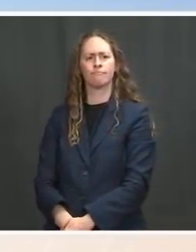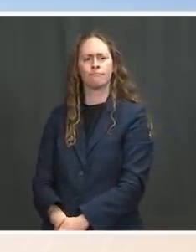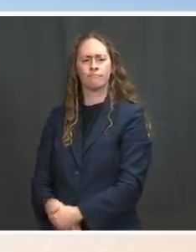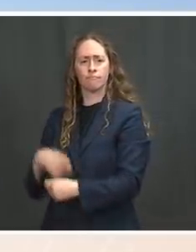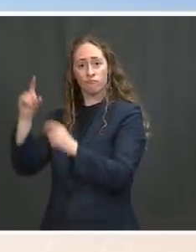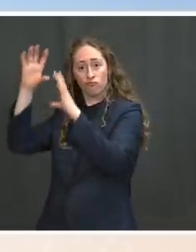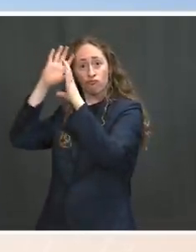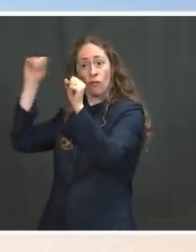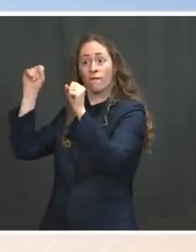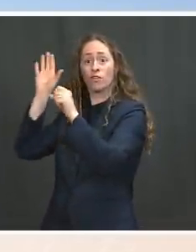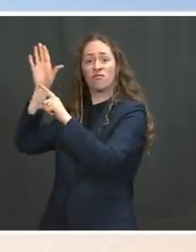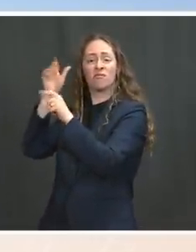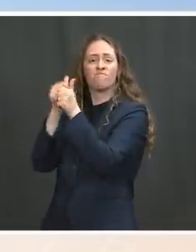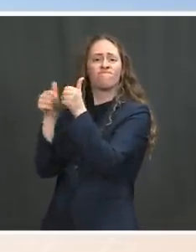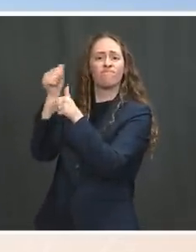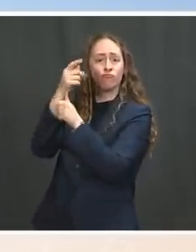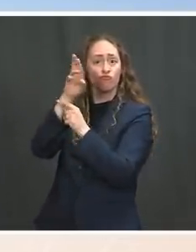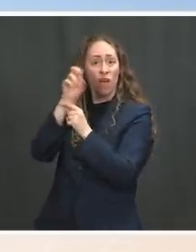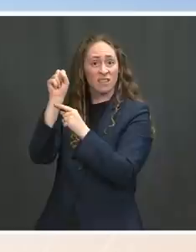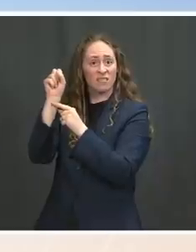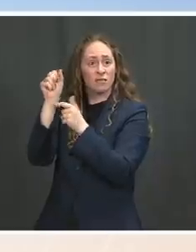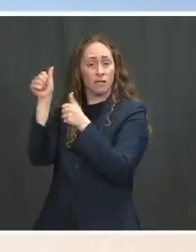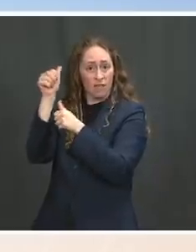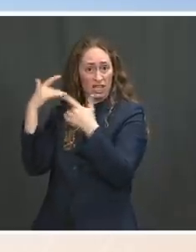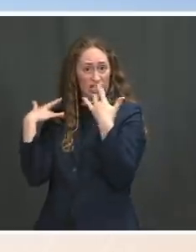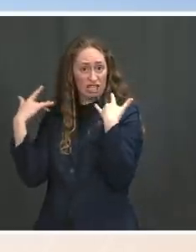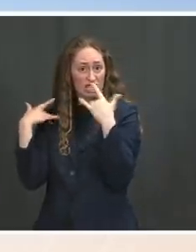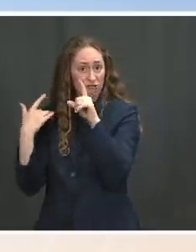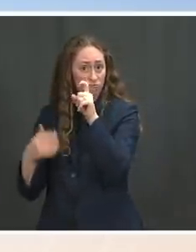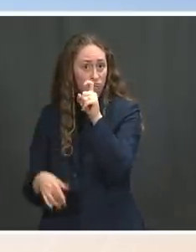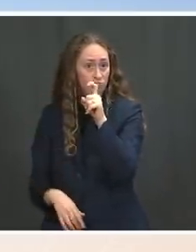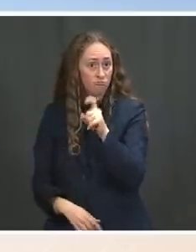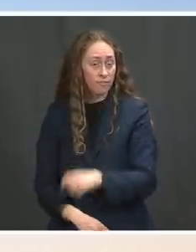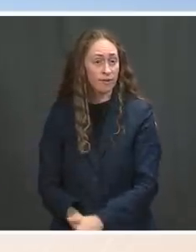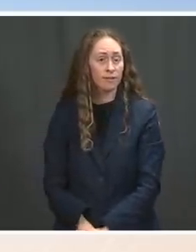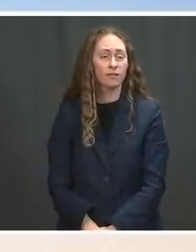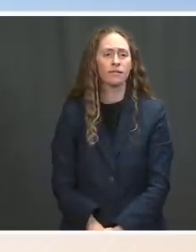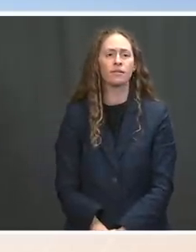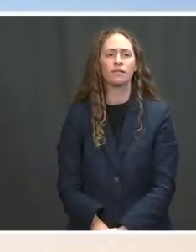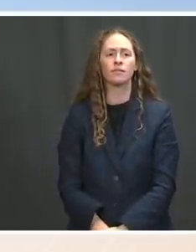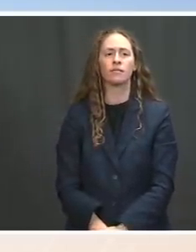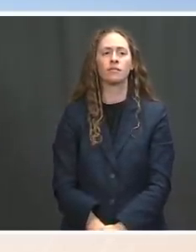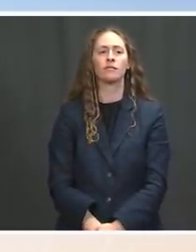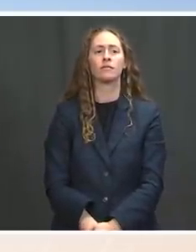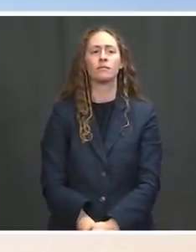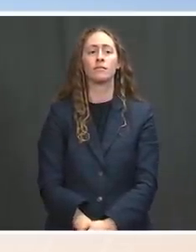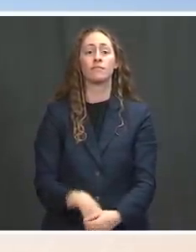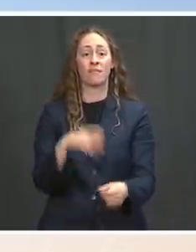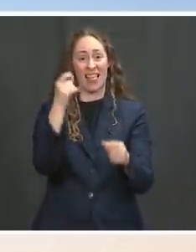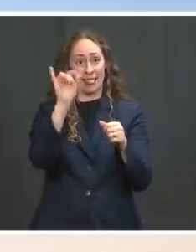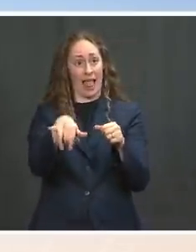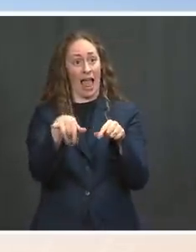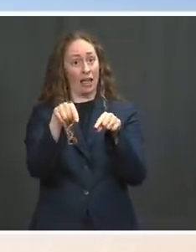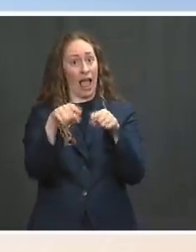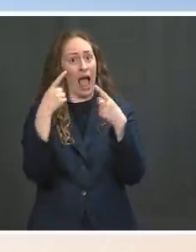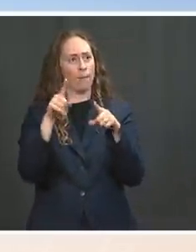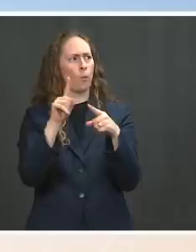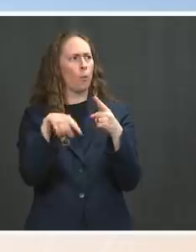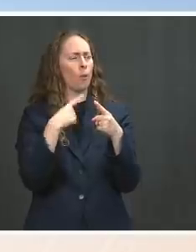Ms. Psaki: Well, given this was an action taken by the last administration, and the Department of Justice who oversees, obviously, our legal actions has already spoken to it,